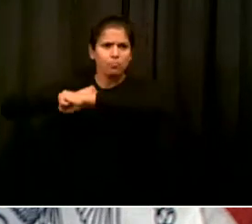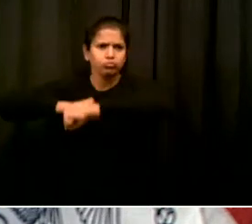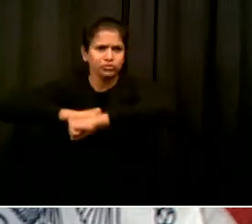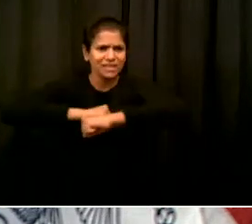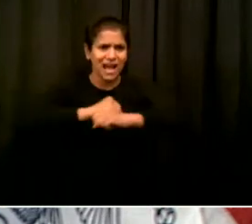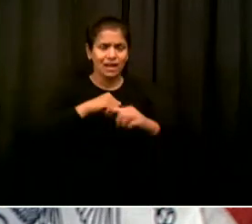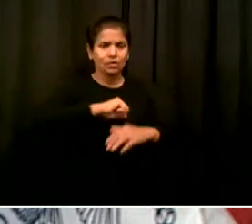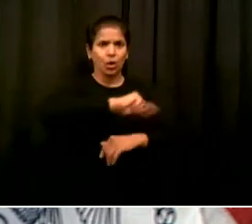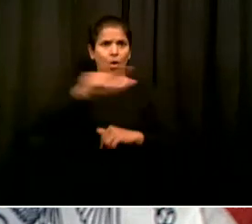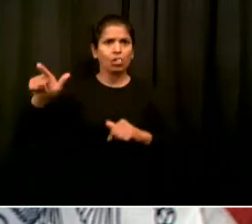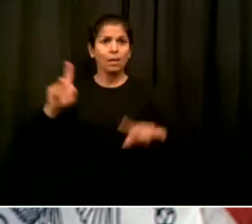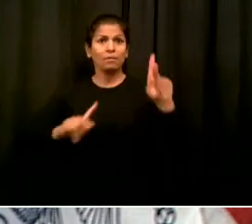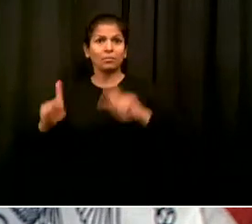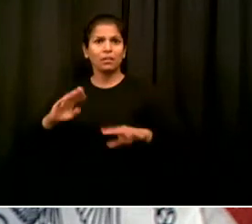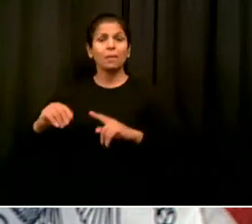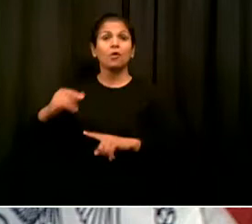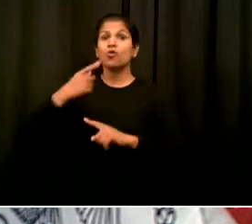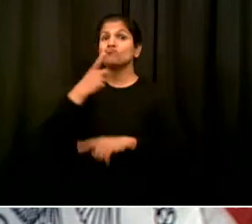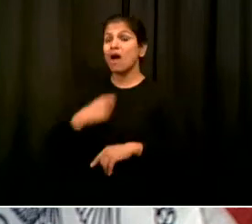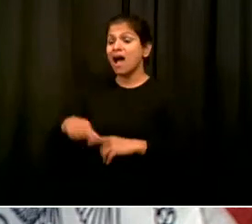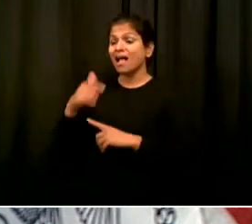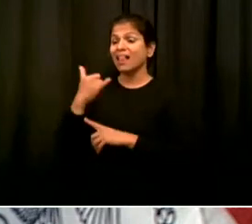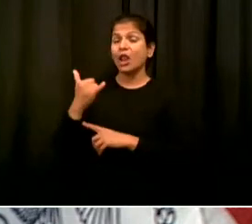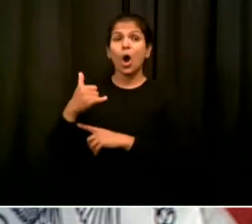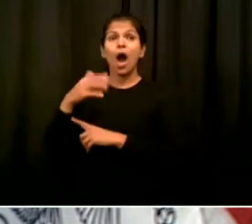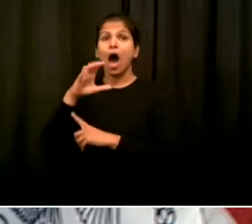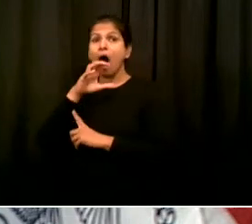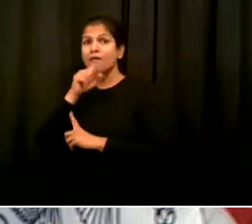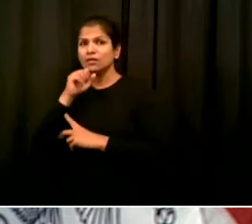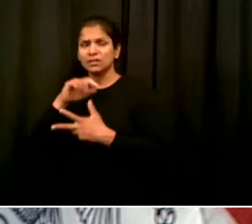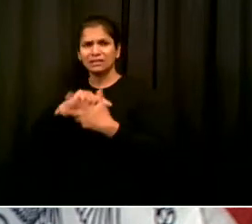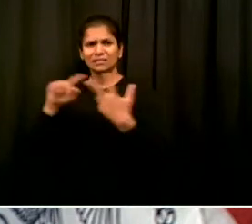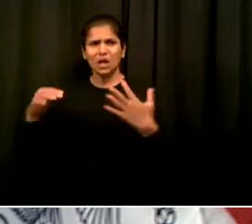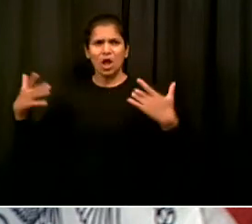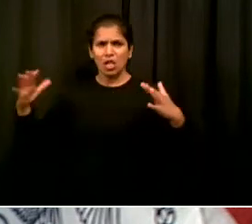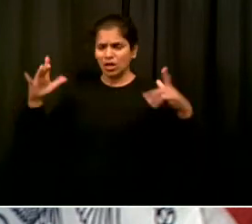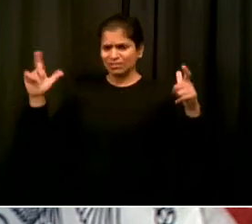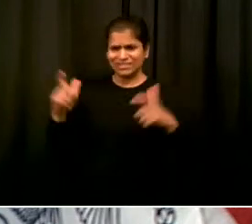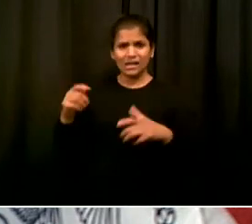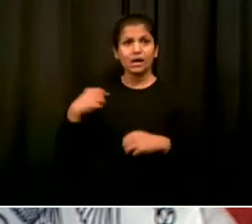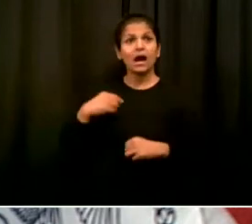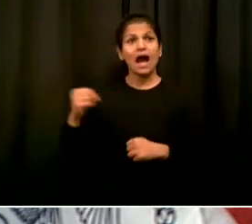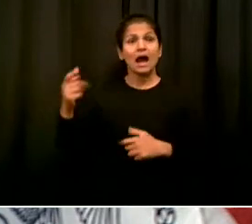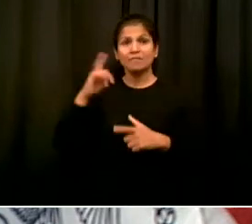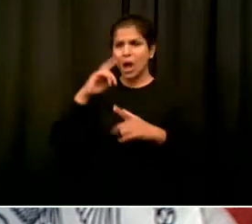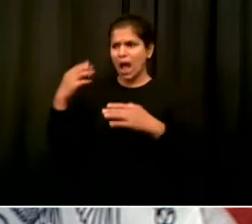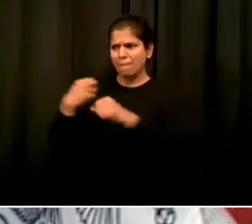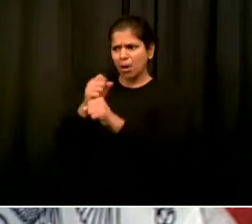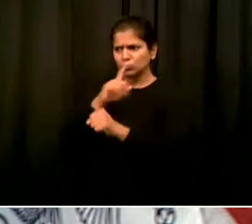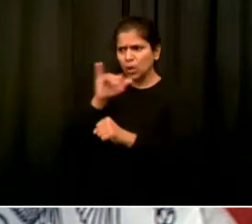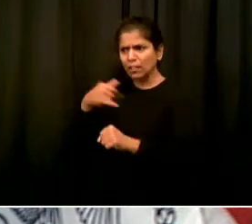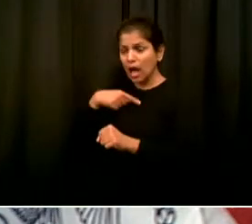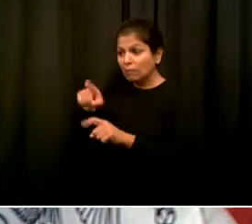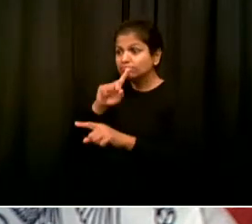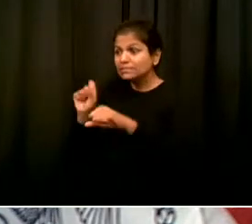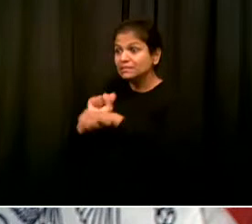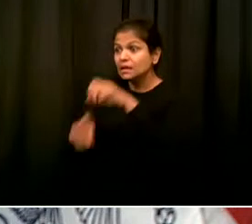QUEENS. I CALLED FOR THE RESTRICTIONS. WE WORKED WITH THE STATE. WE DID T TOSHE E RESTRICTIONS. THOSE HAVE HAD A BIG OF COURSE. YOU HAVE SEEN THE NUMBERS GO